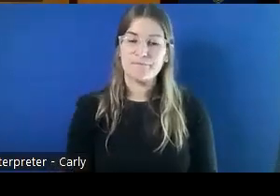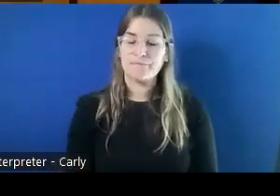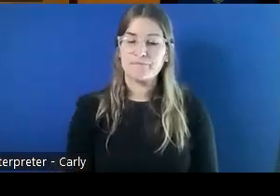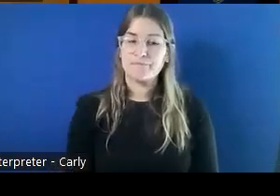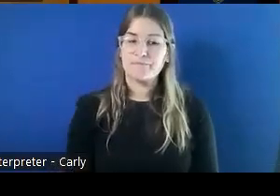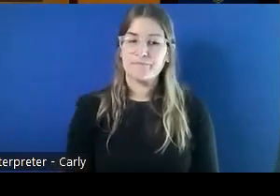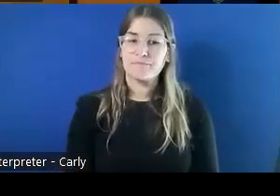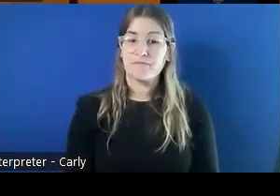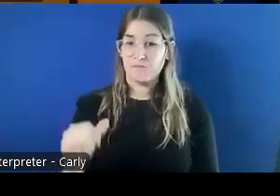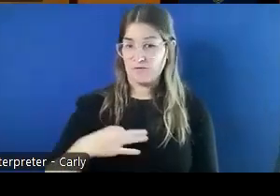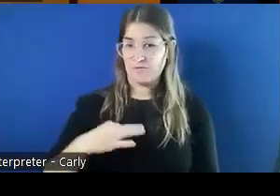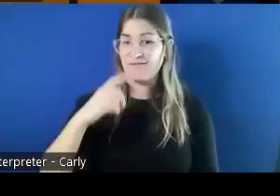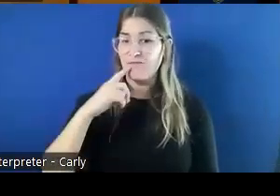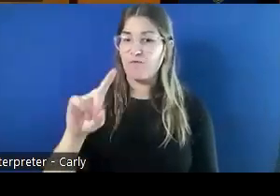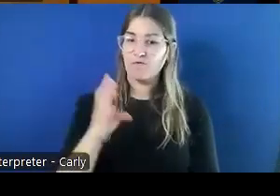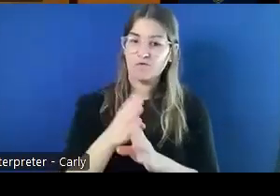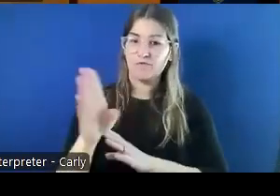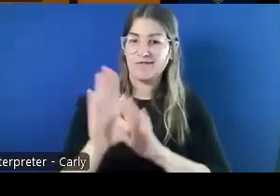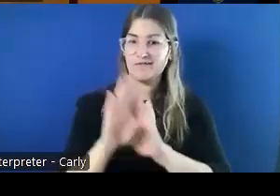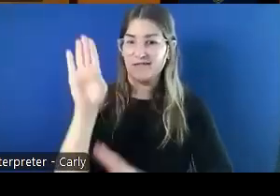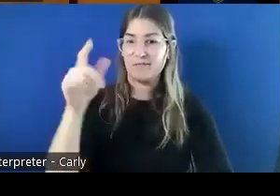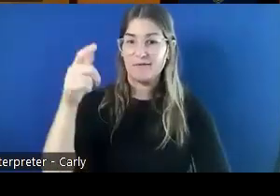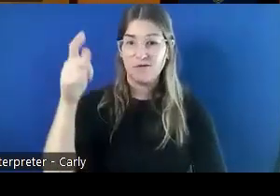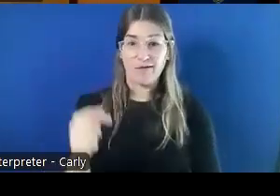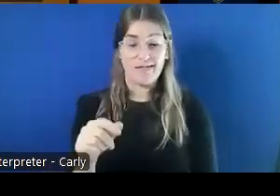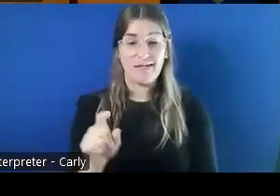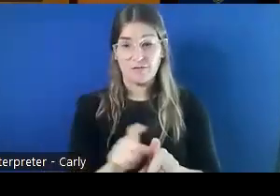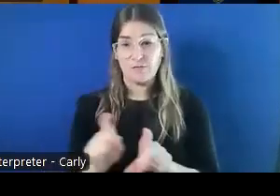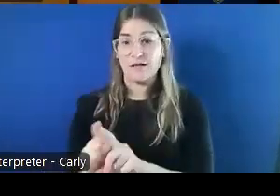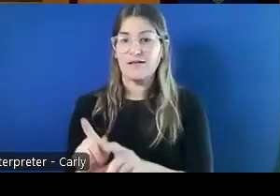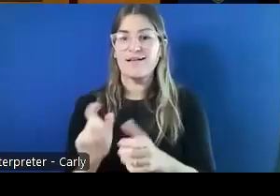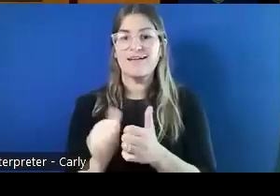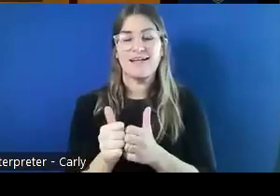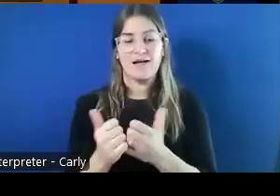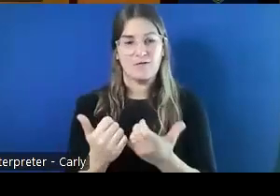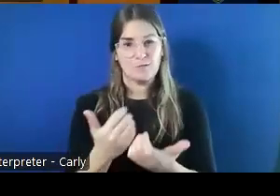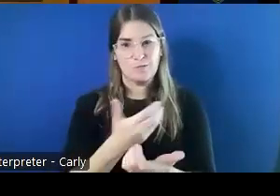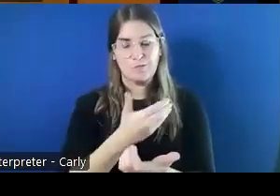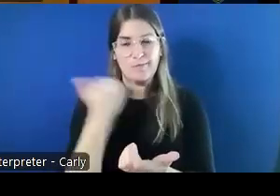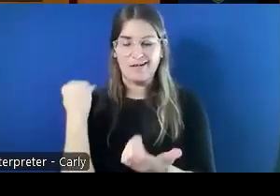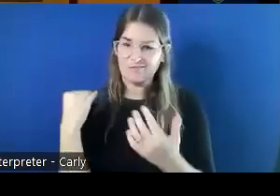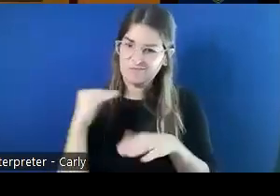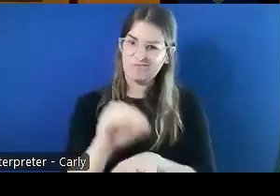career development Grant and thinking about how to uh further adapt and integrate Alzheimer's disease